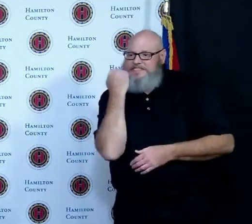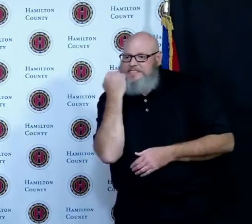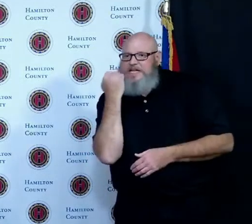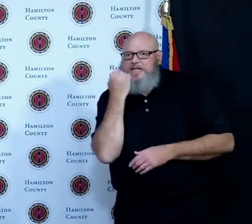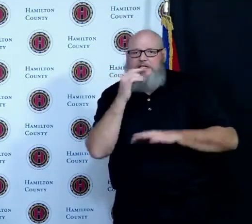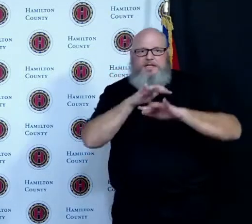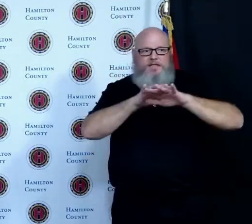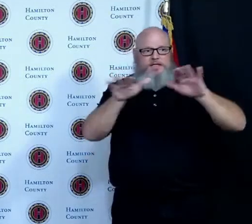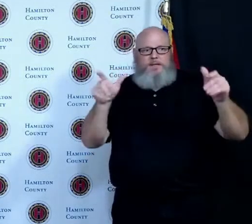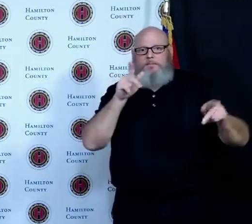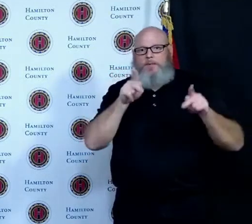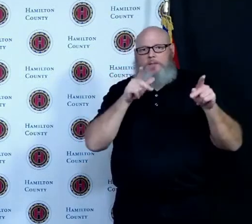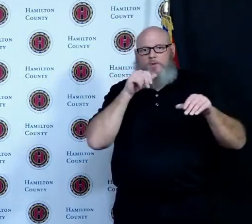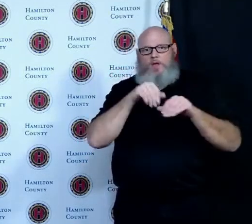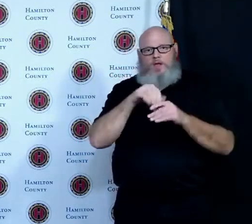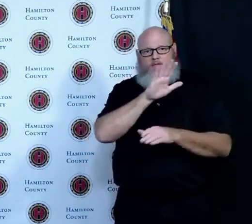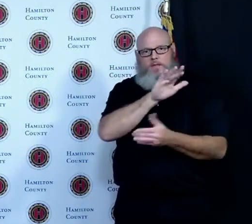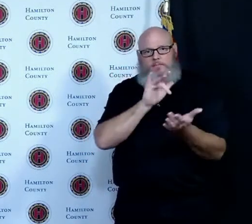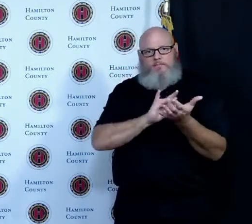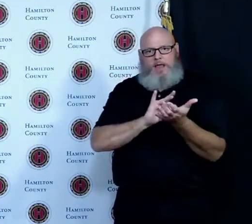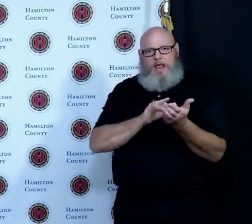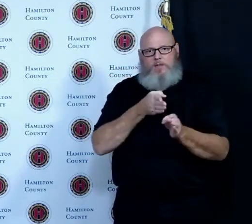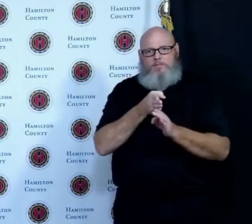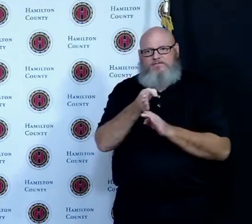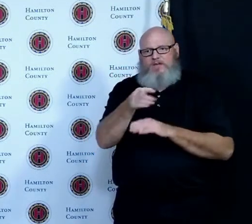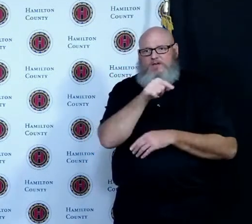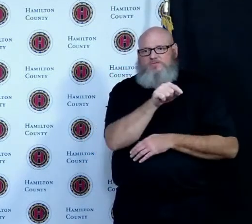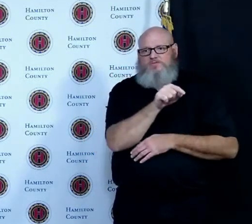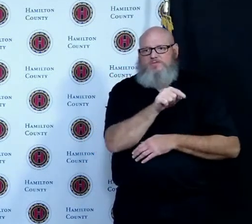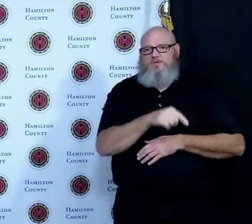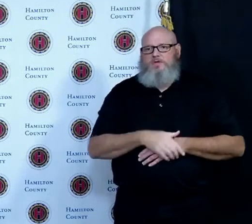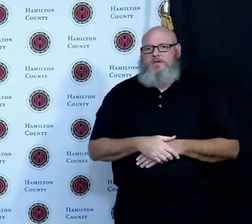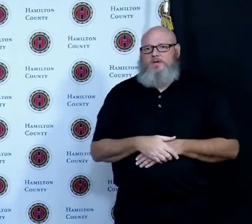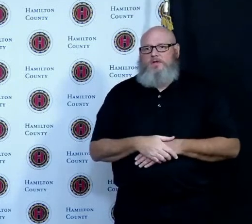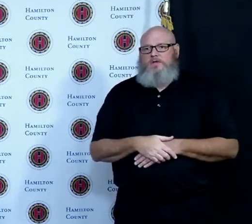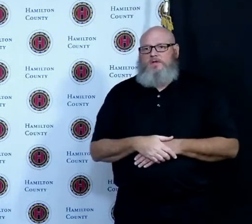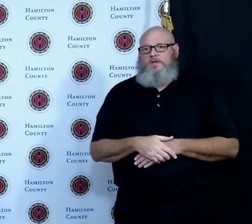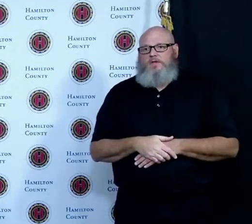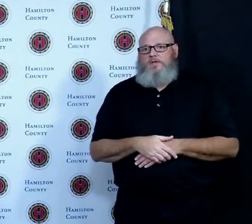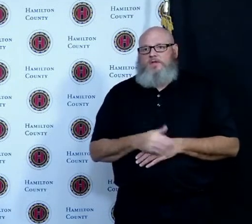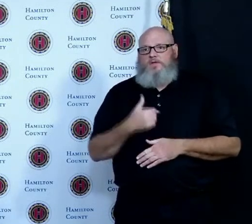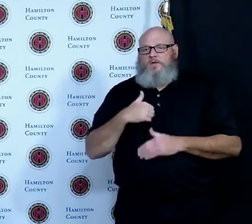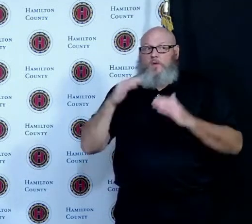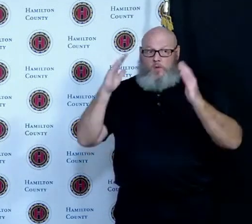will answer more questions but my goal continues to be to ensure that I vaccinate everyone in one a